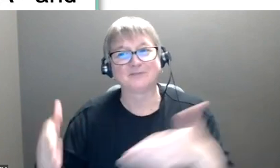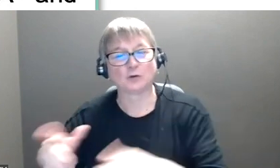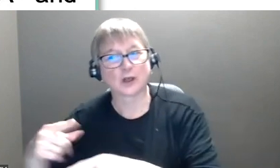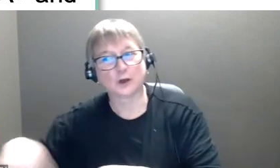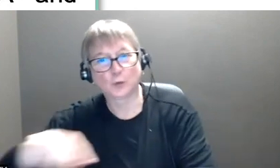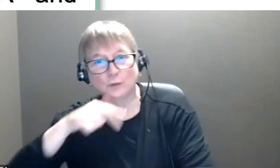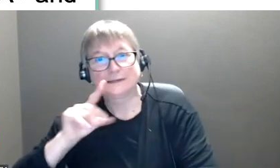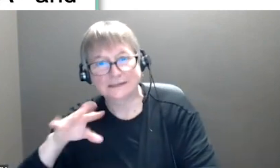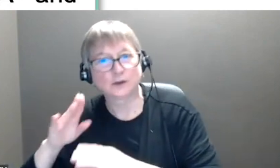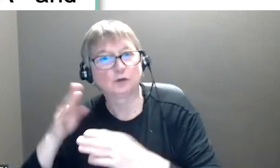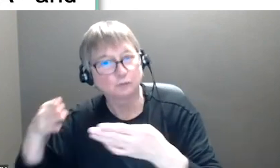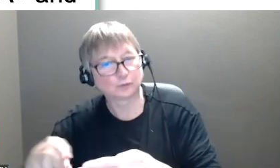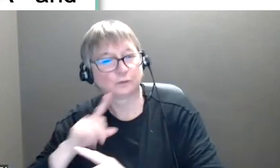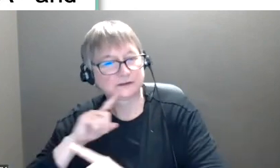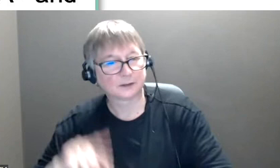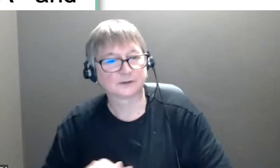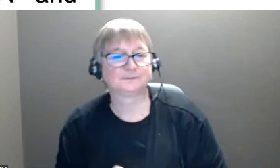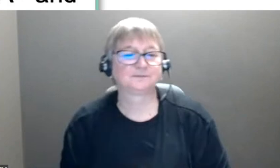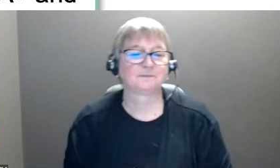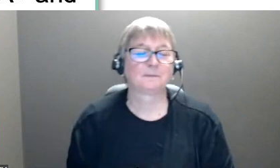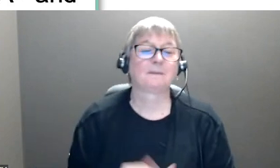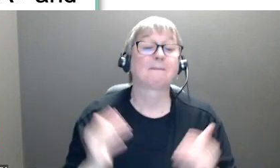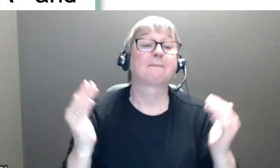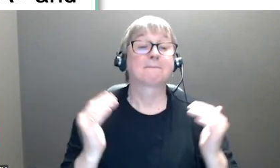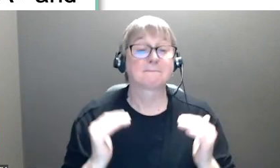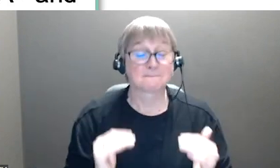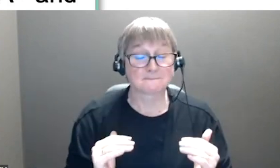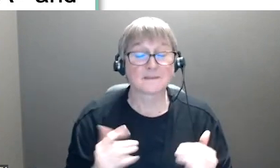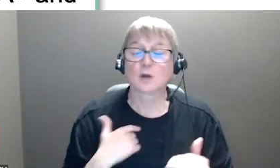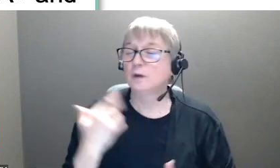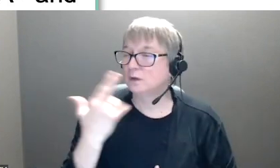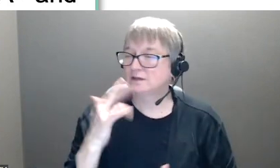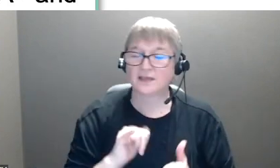consideration that we need to reduce reporting. We recognize that we do need to reduce a reporting